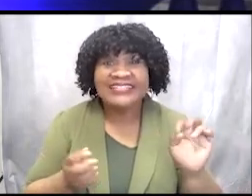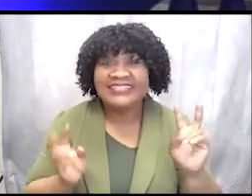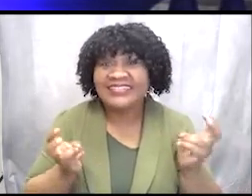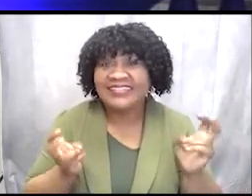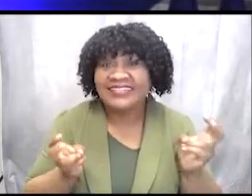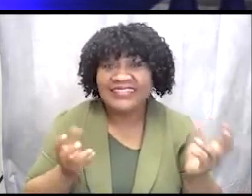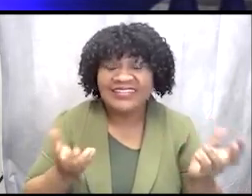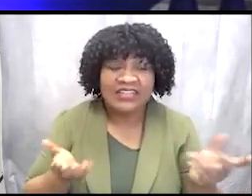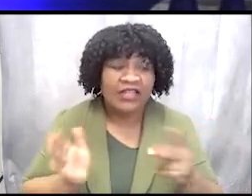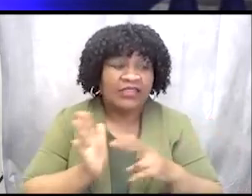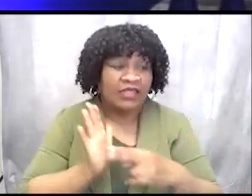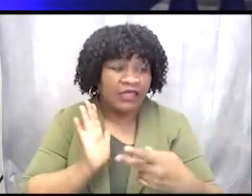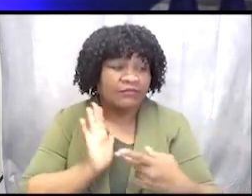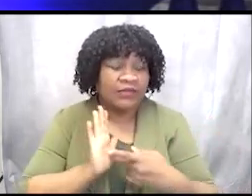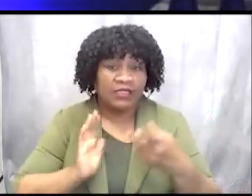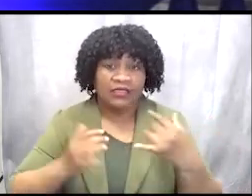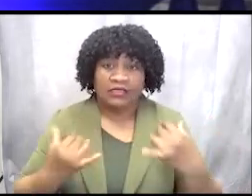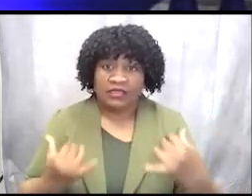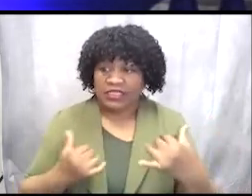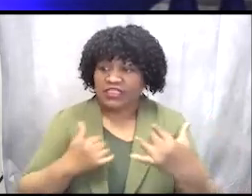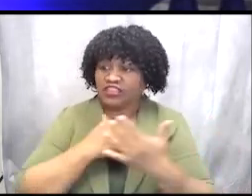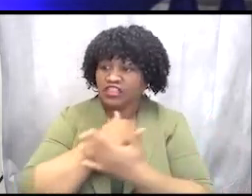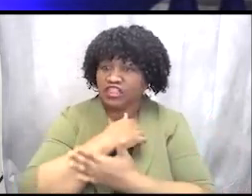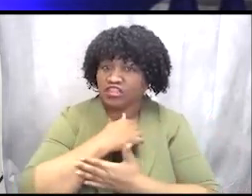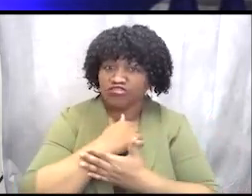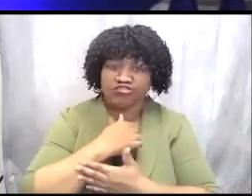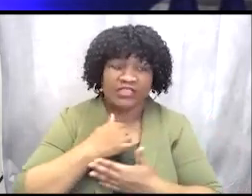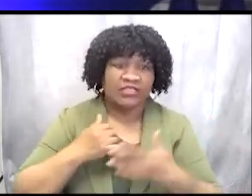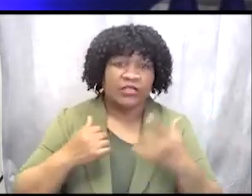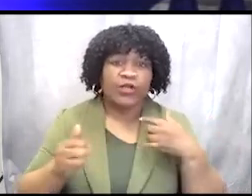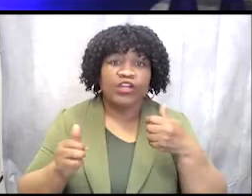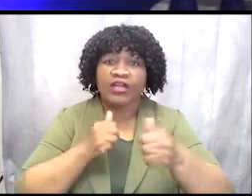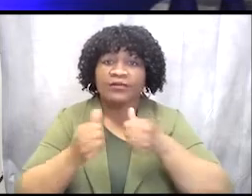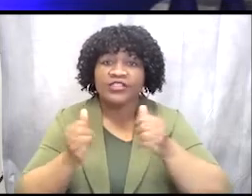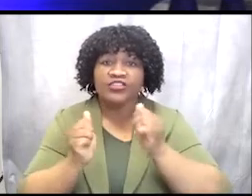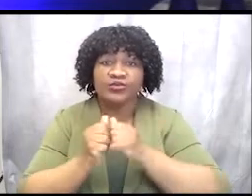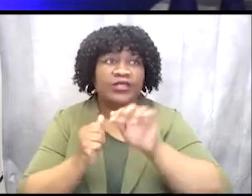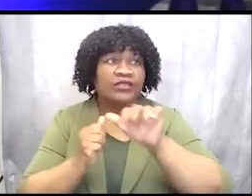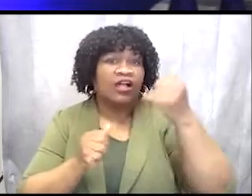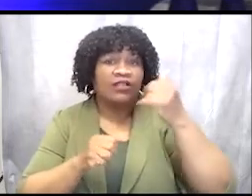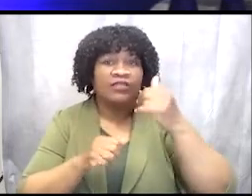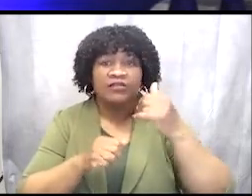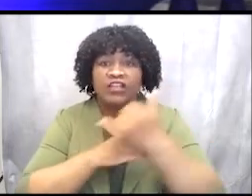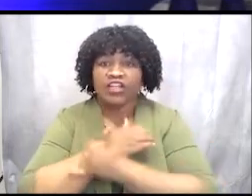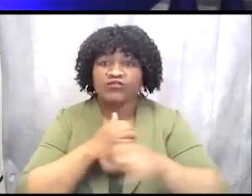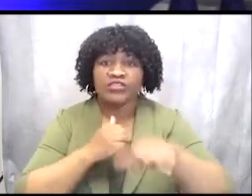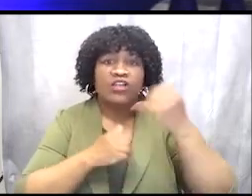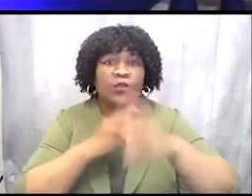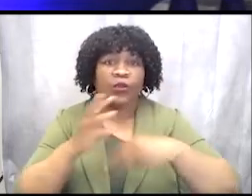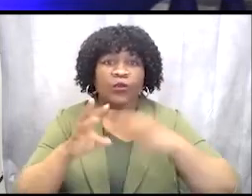because it is a country that is in competition globally on a daily basis.